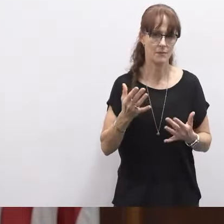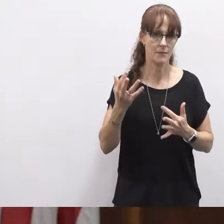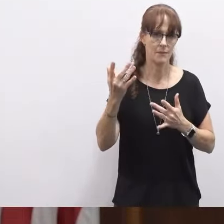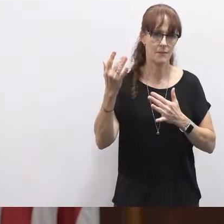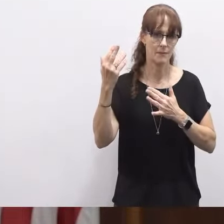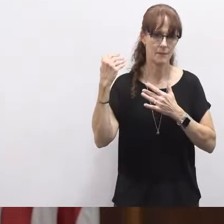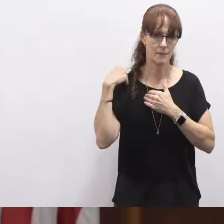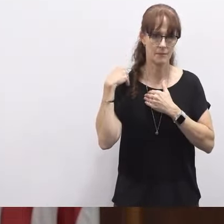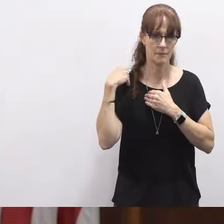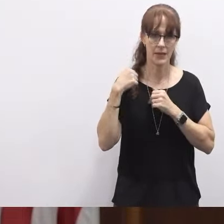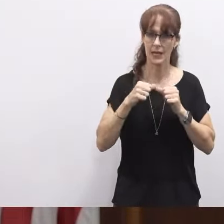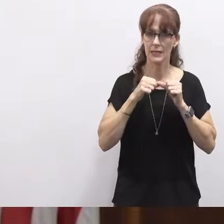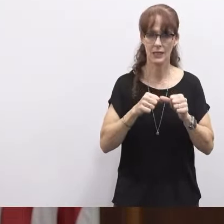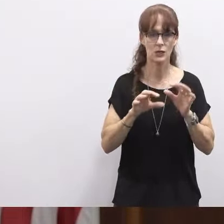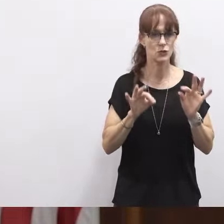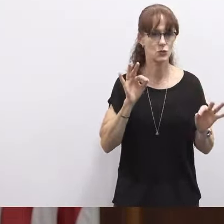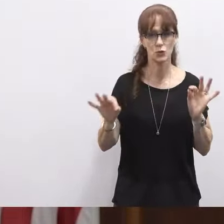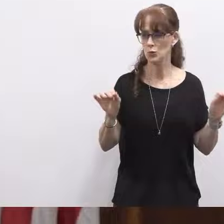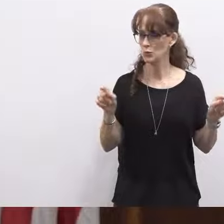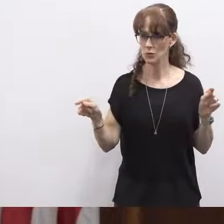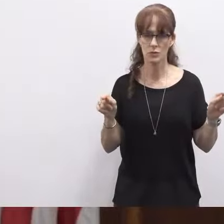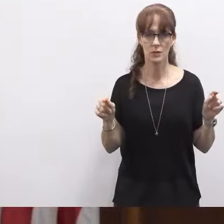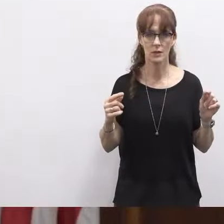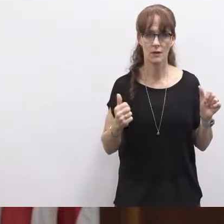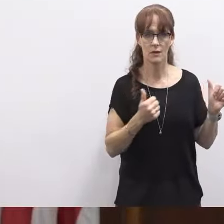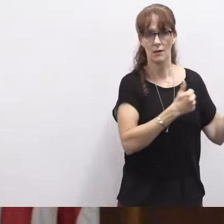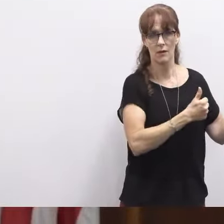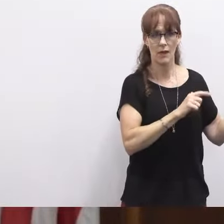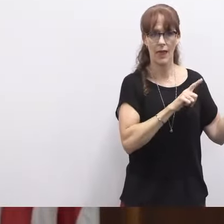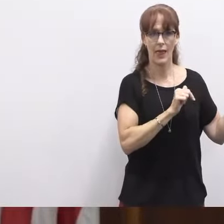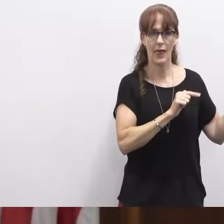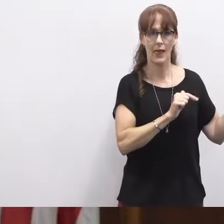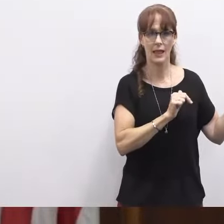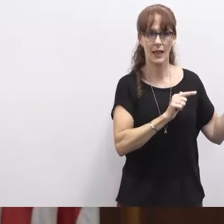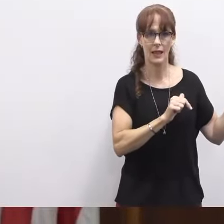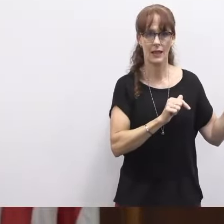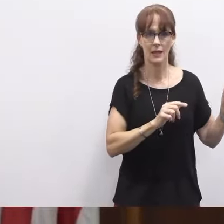and they continue to choose as far as I know to be part of unincorporated LA county.